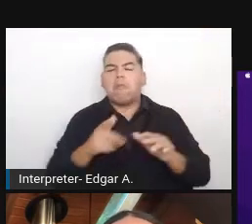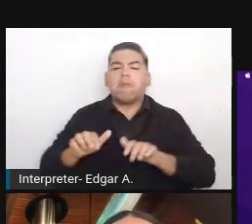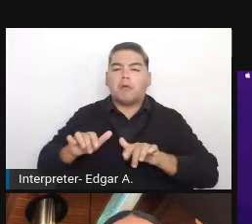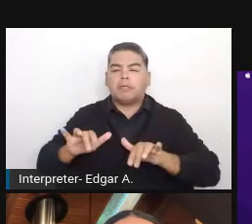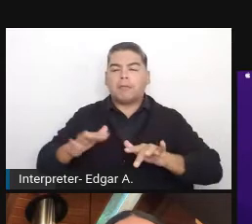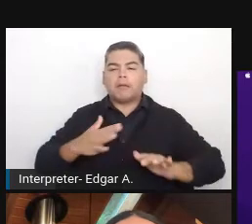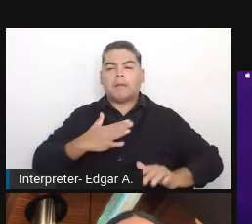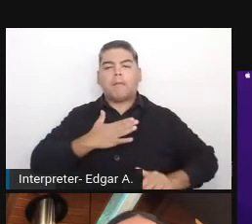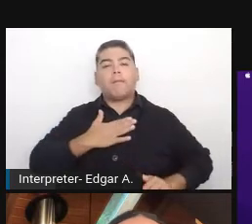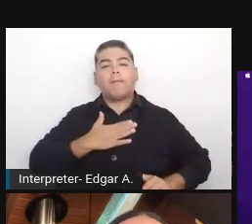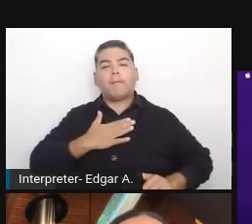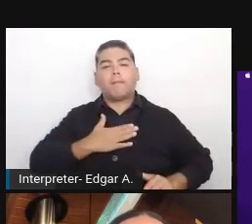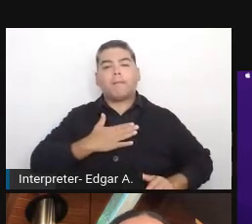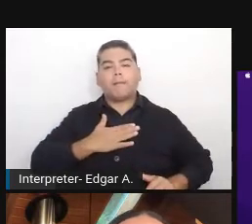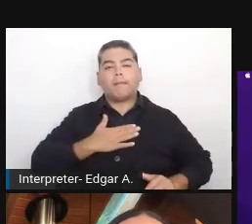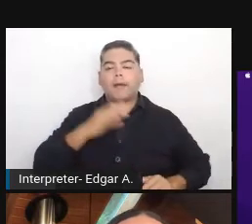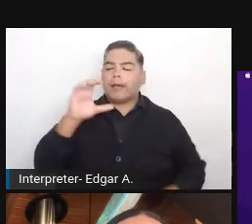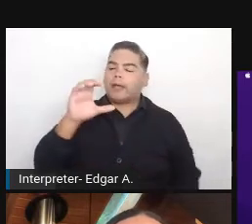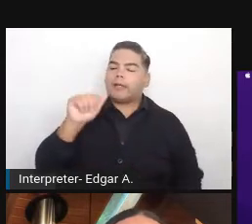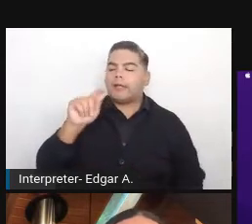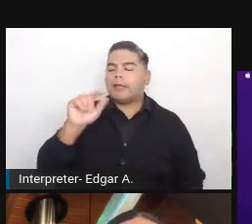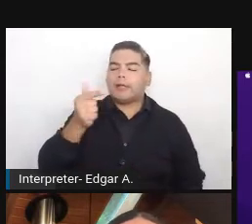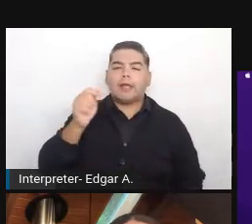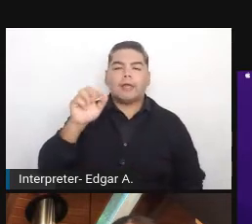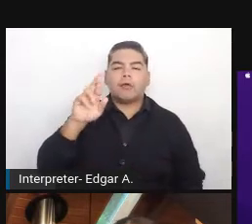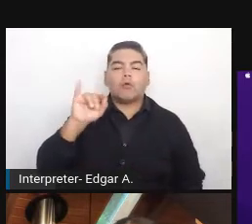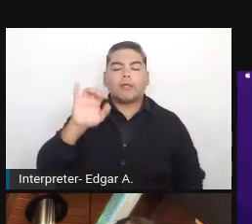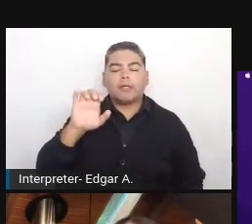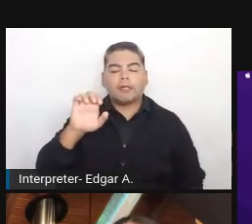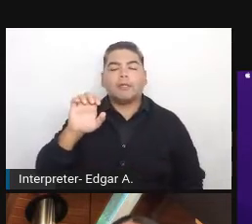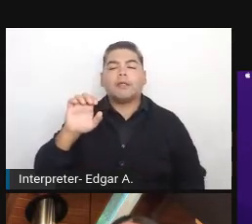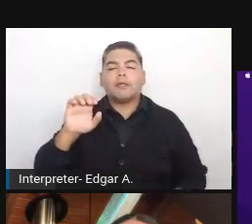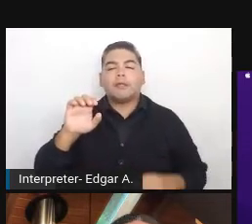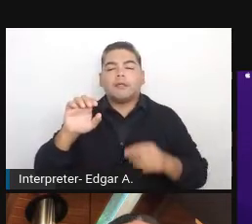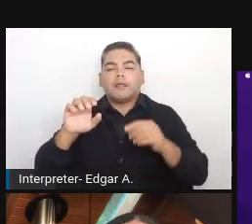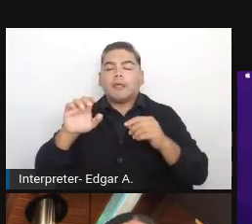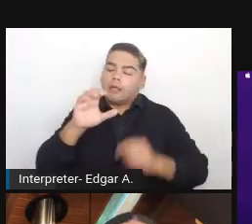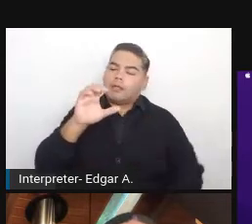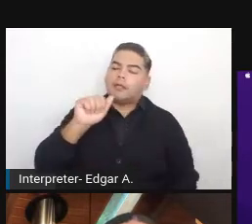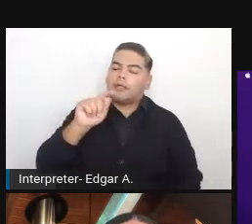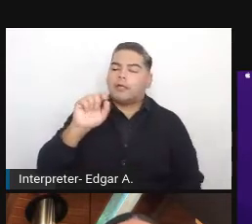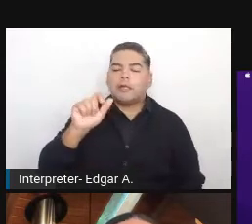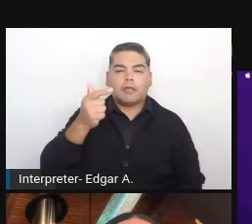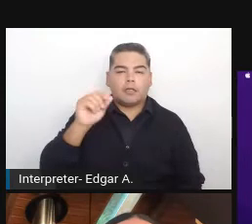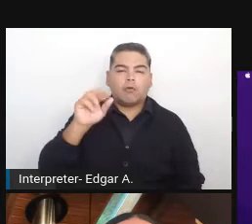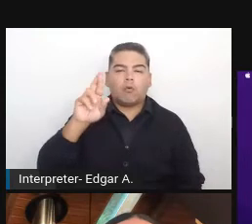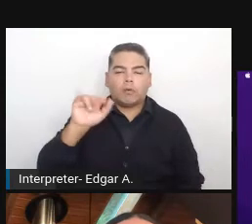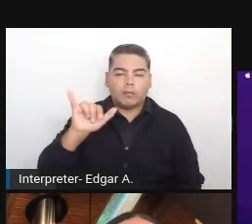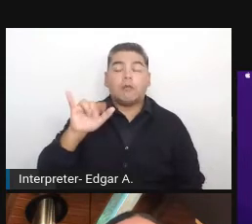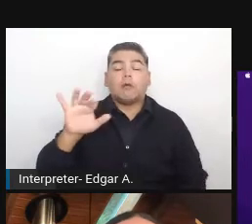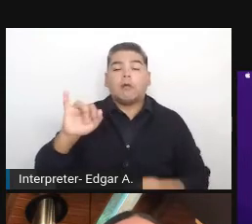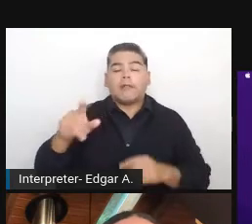If they're typing in their own categories, the data you get might not be as clean, but you'll actually get better data